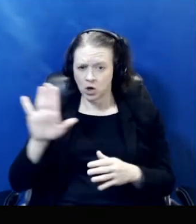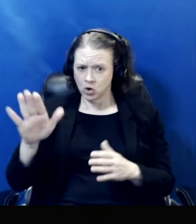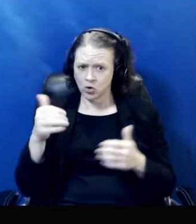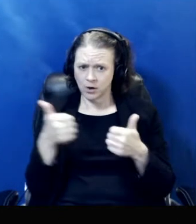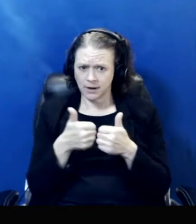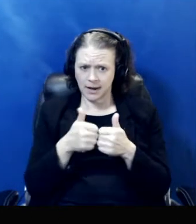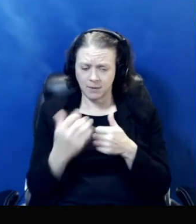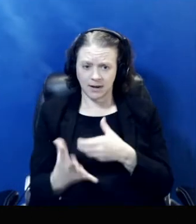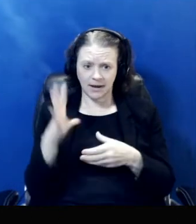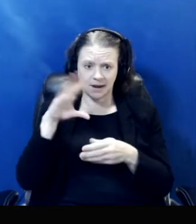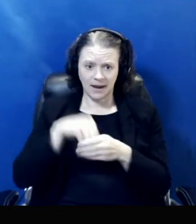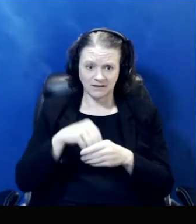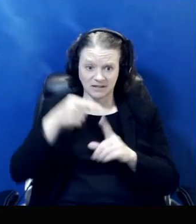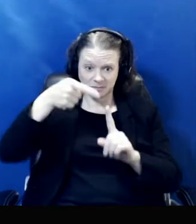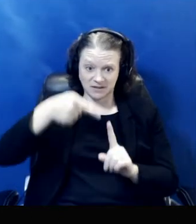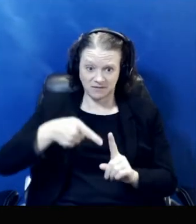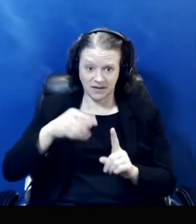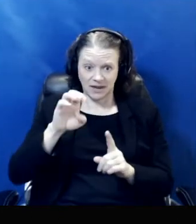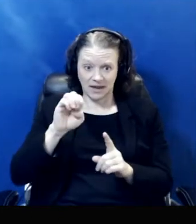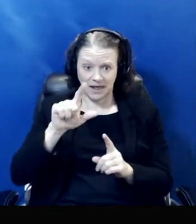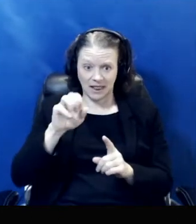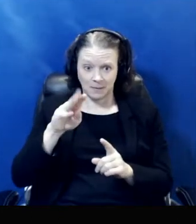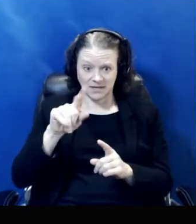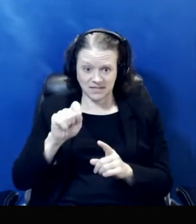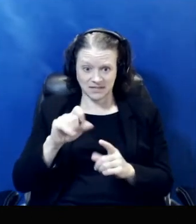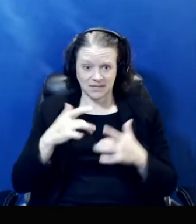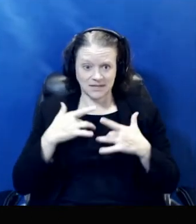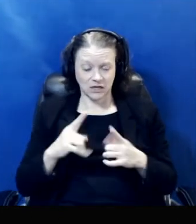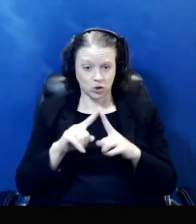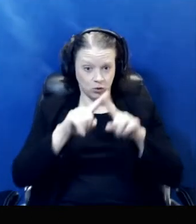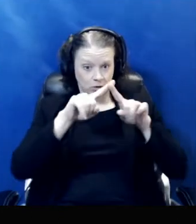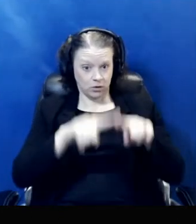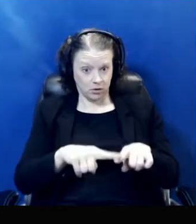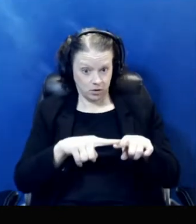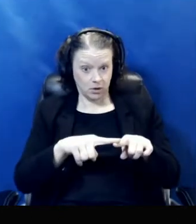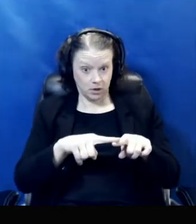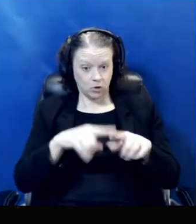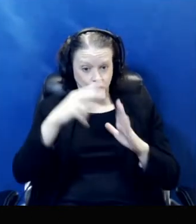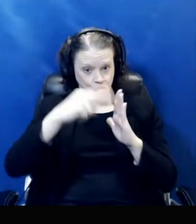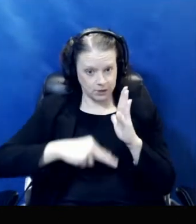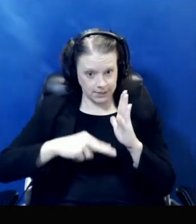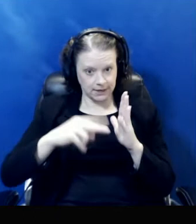their game contains specific elements that are heavily reliant on reading the text display,